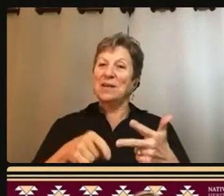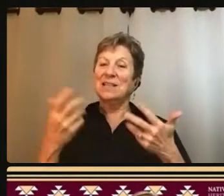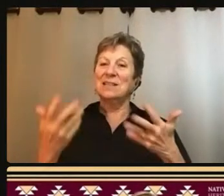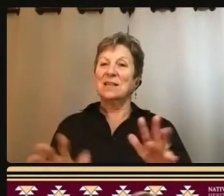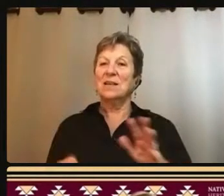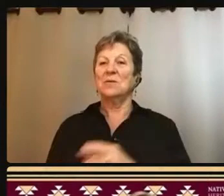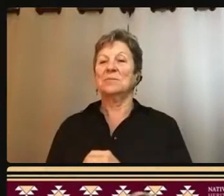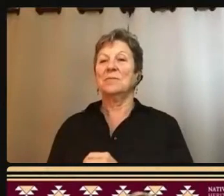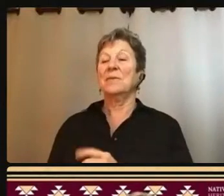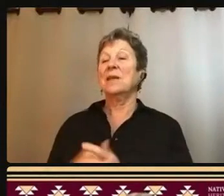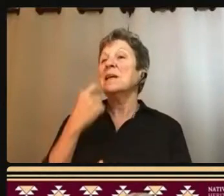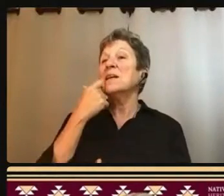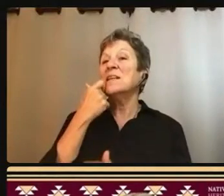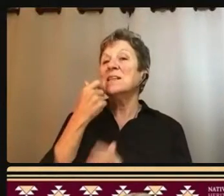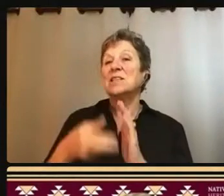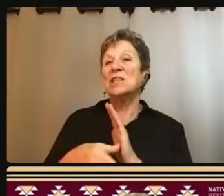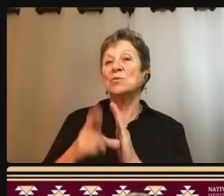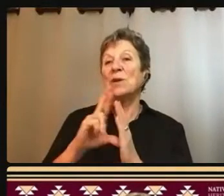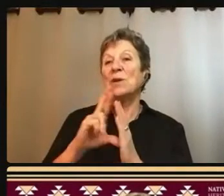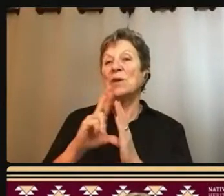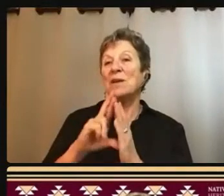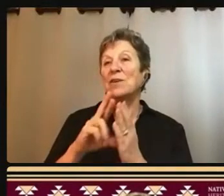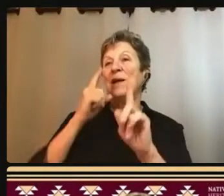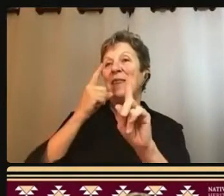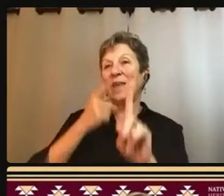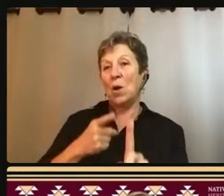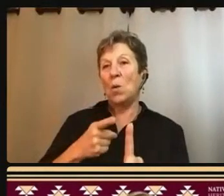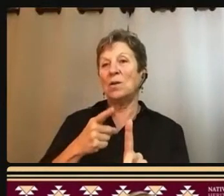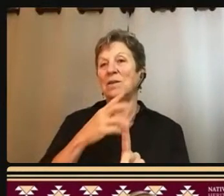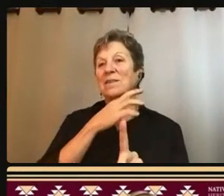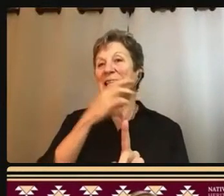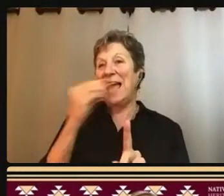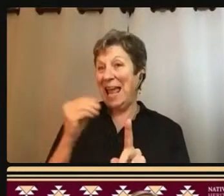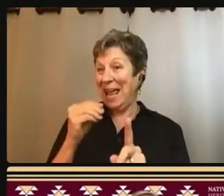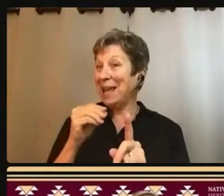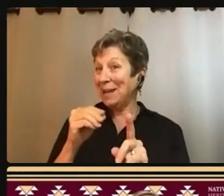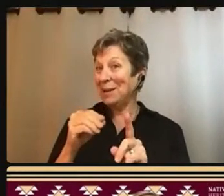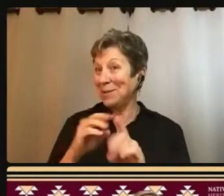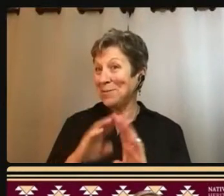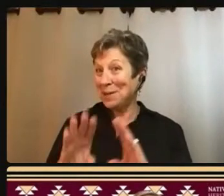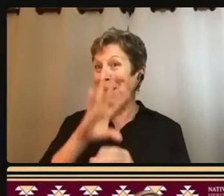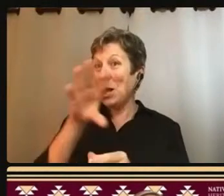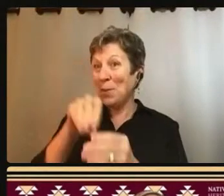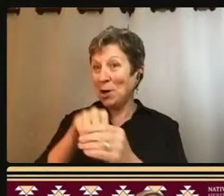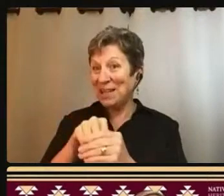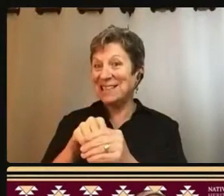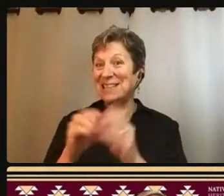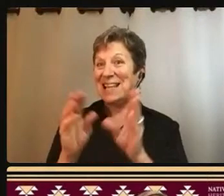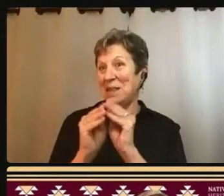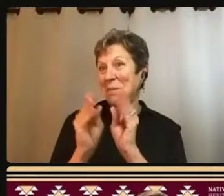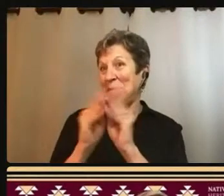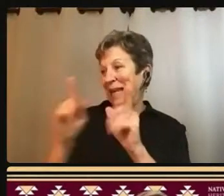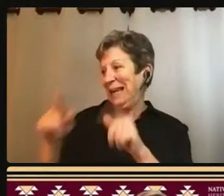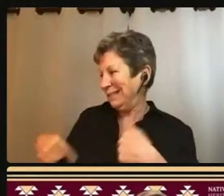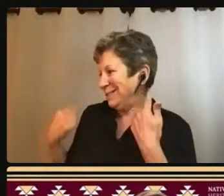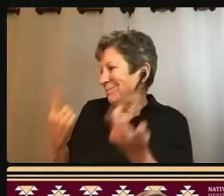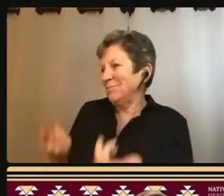GOALS THE BOARD NEEDS TO ACCOMPLISH? YES.